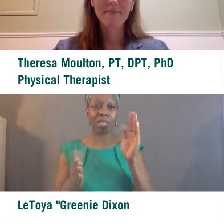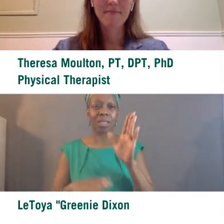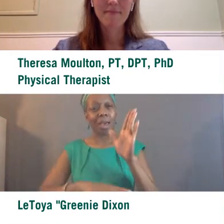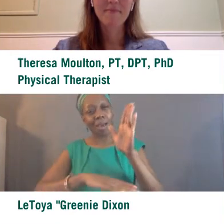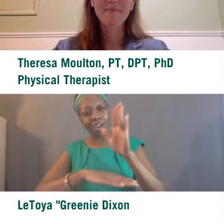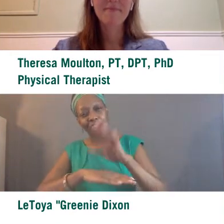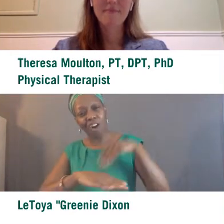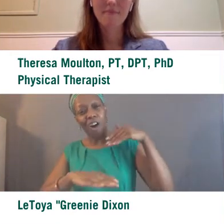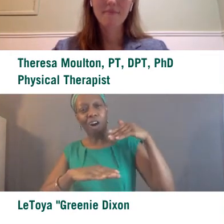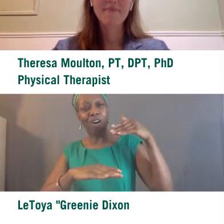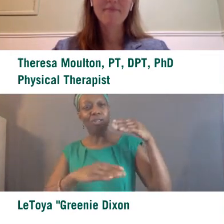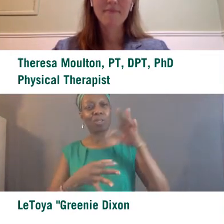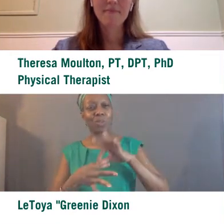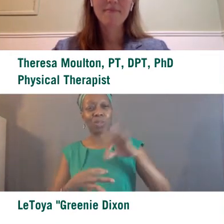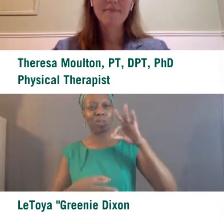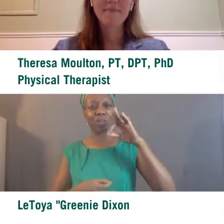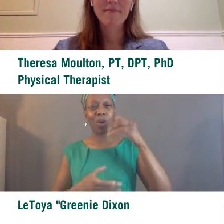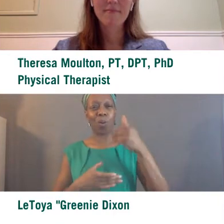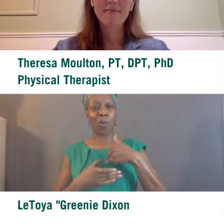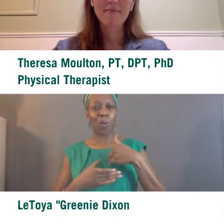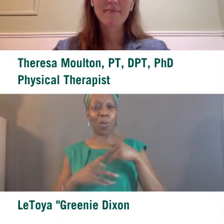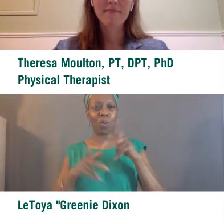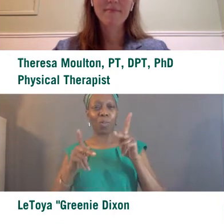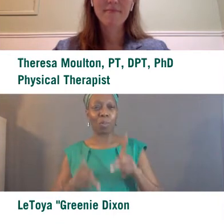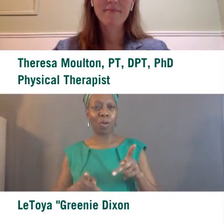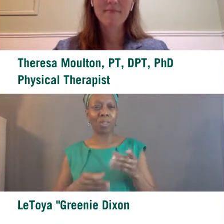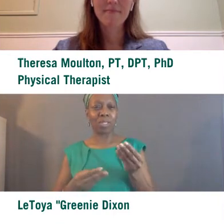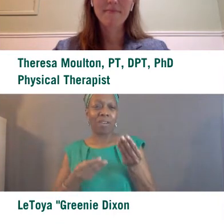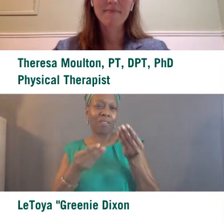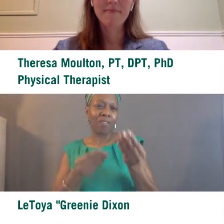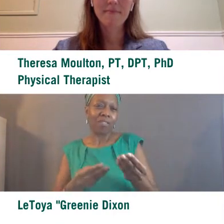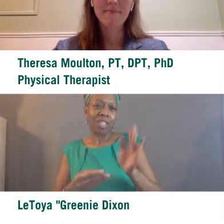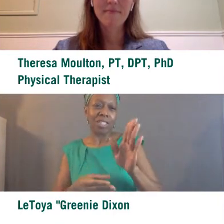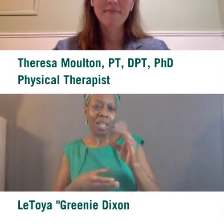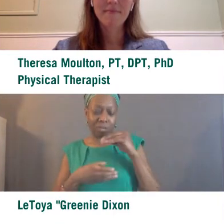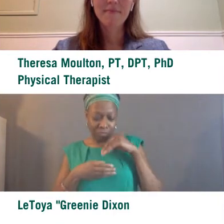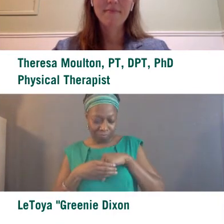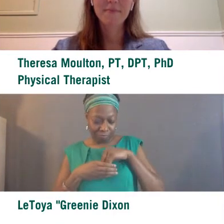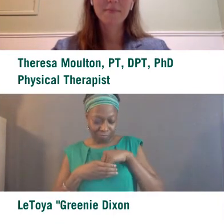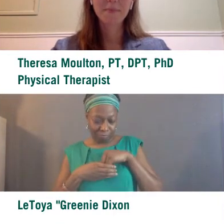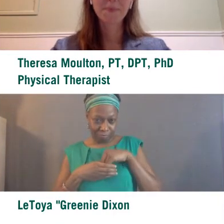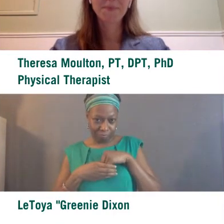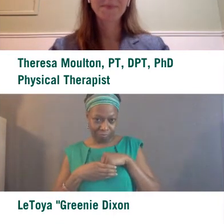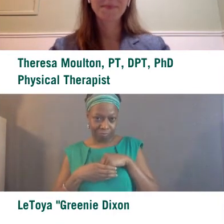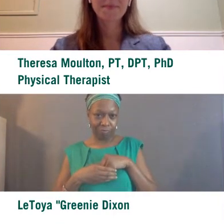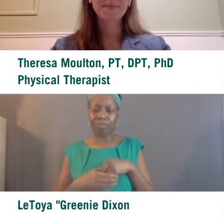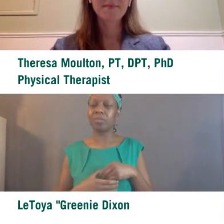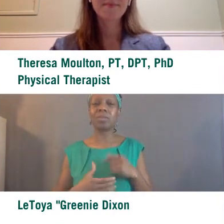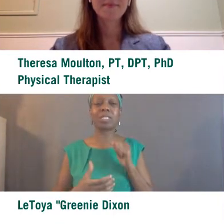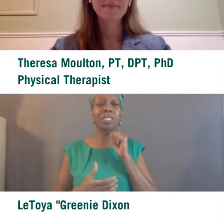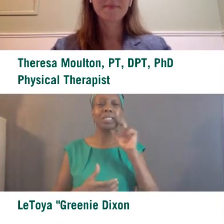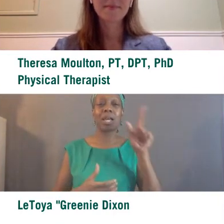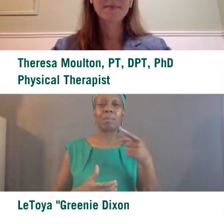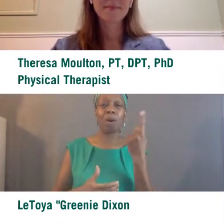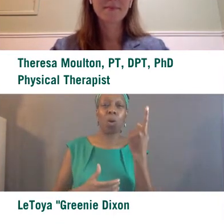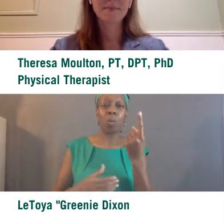That really feeds their, you know... As I say, it isn't just to move. Movements should be joyful.